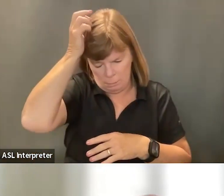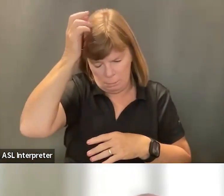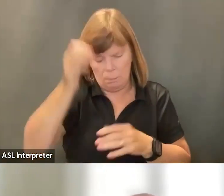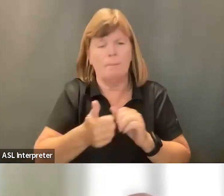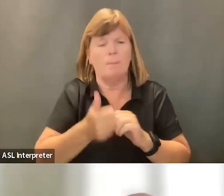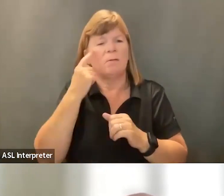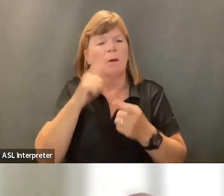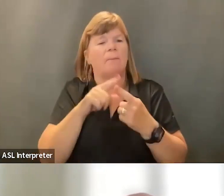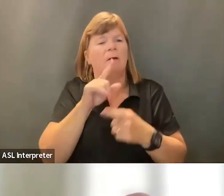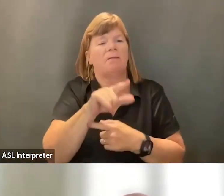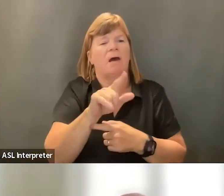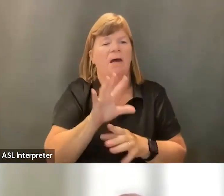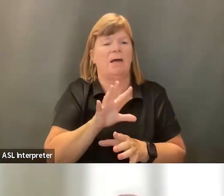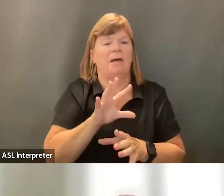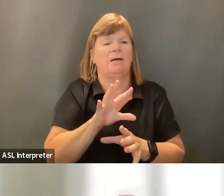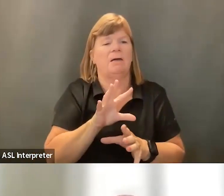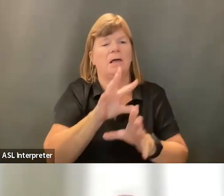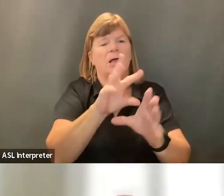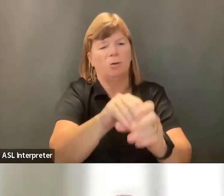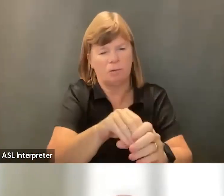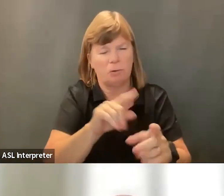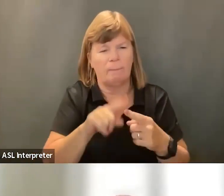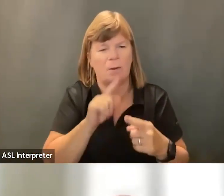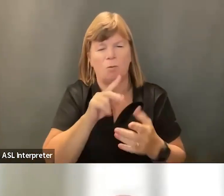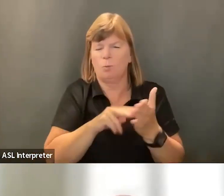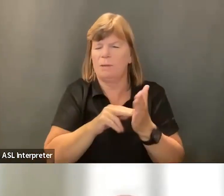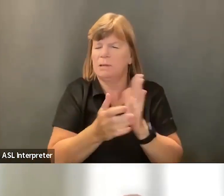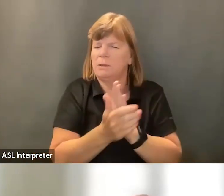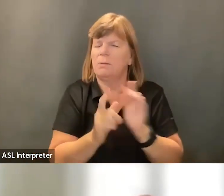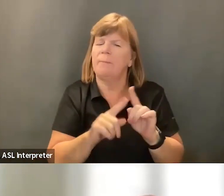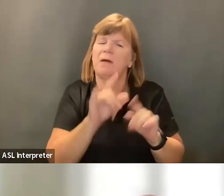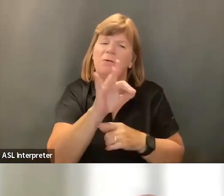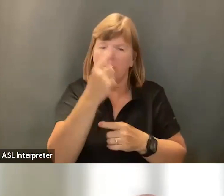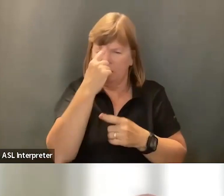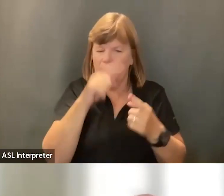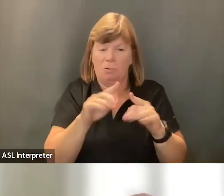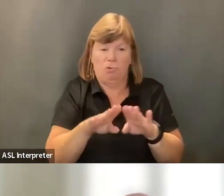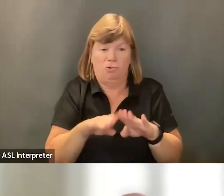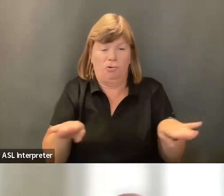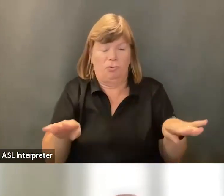related to fundamental reading skills but if we think about kids that have you know rather